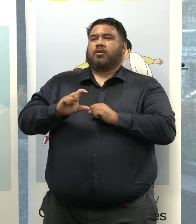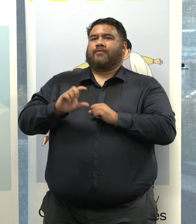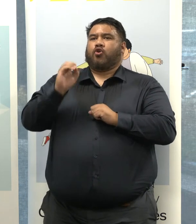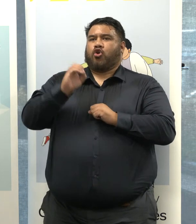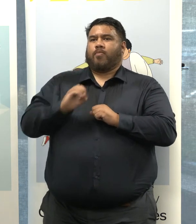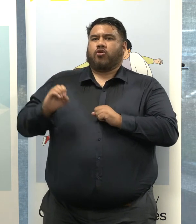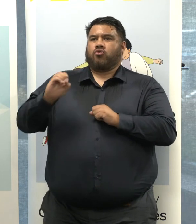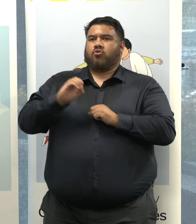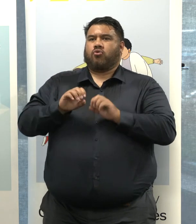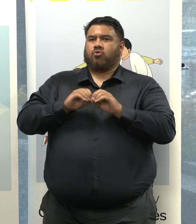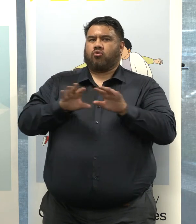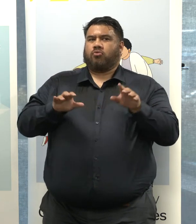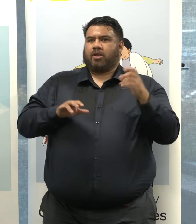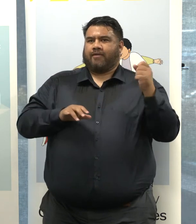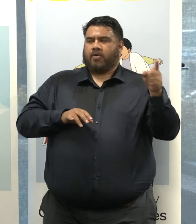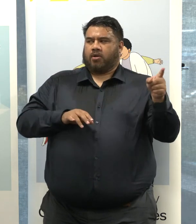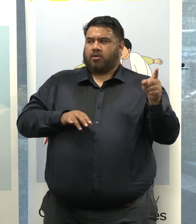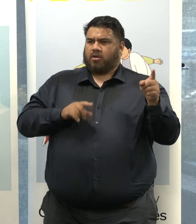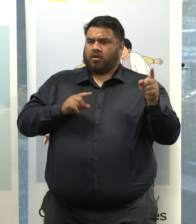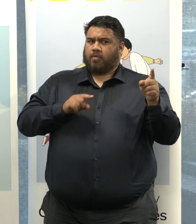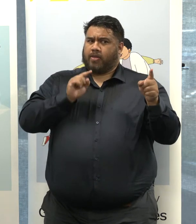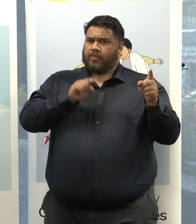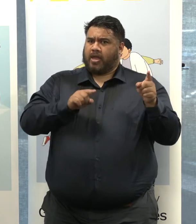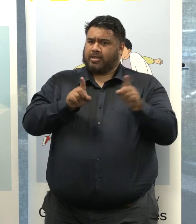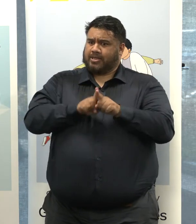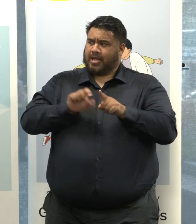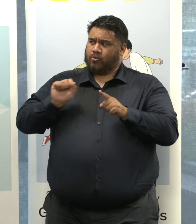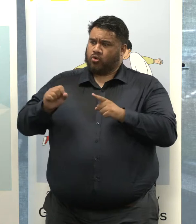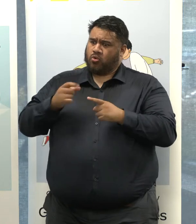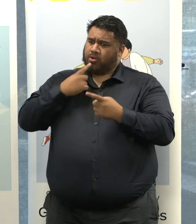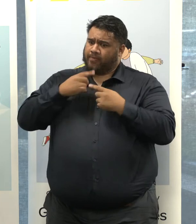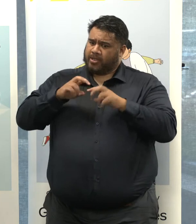70 to 80% chance of protection